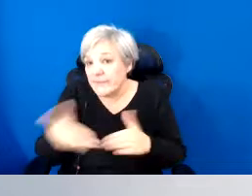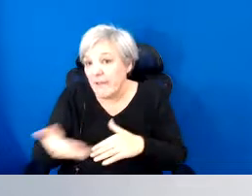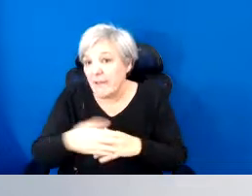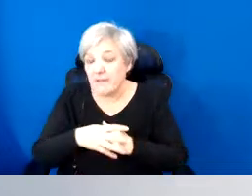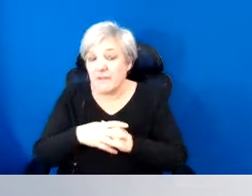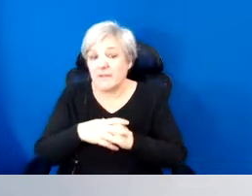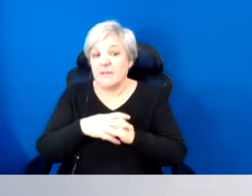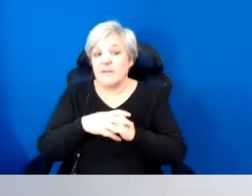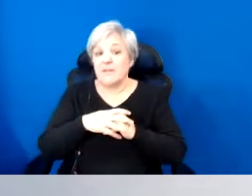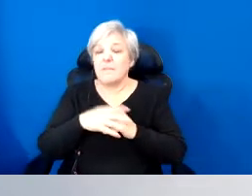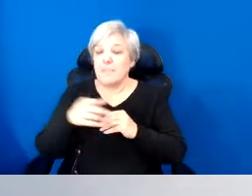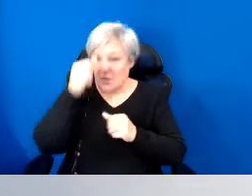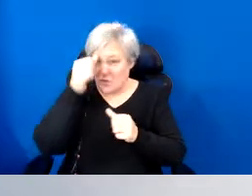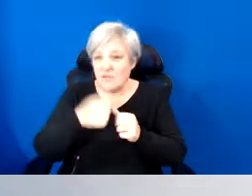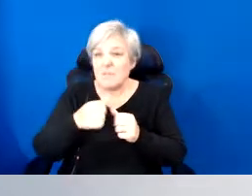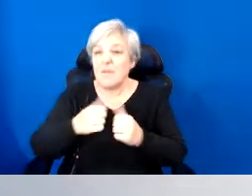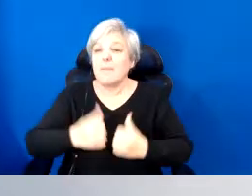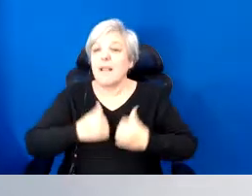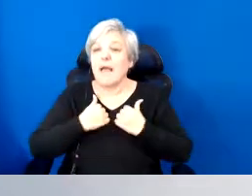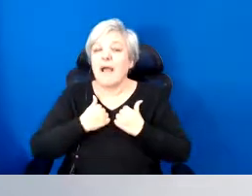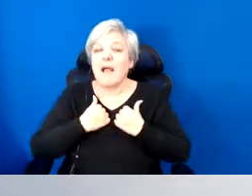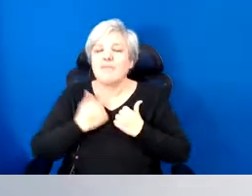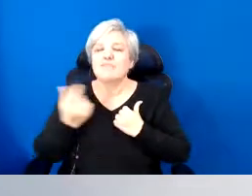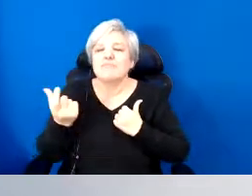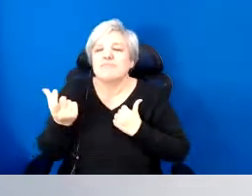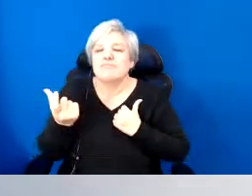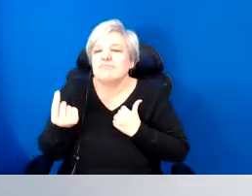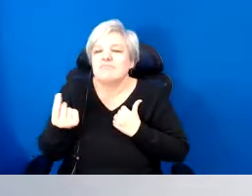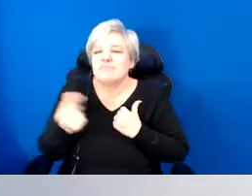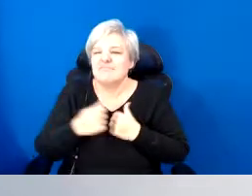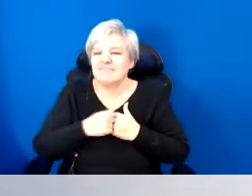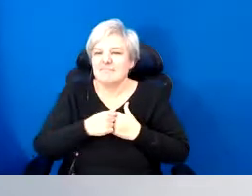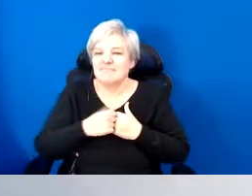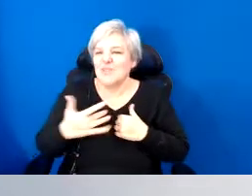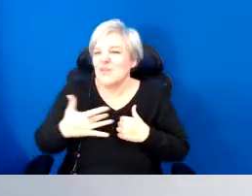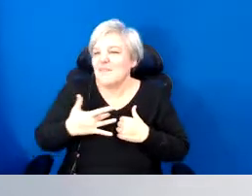And you remember what life was doing then. How were you feeling?